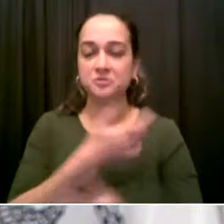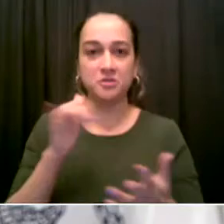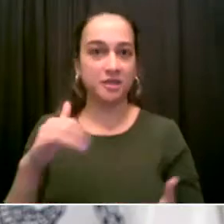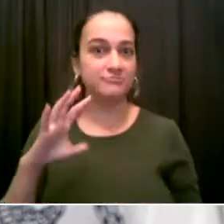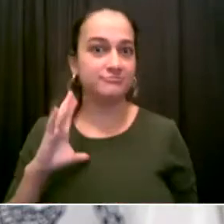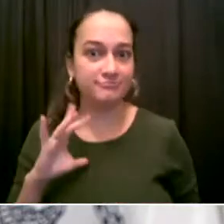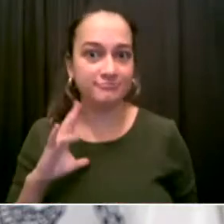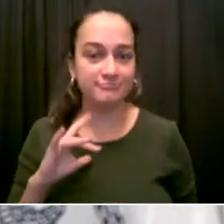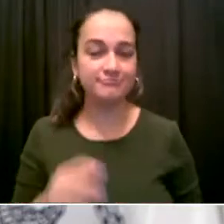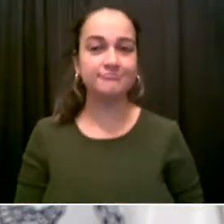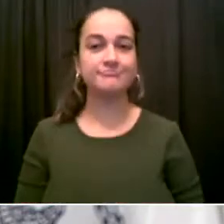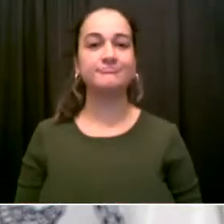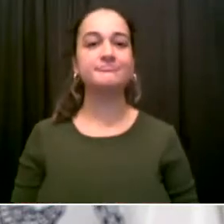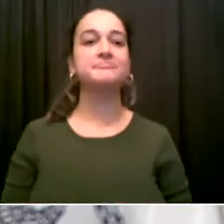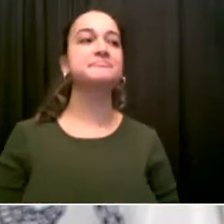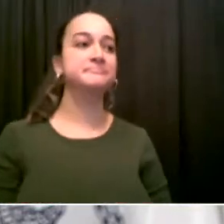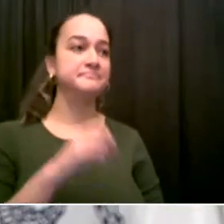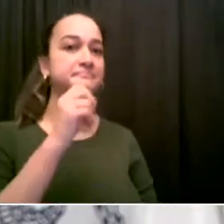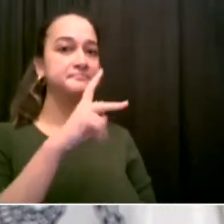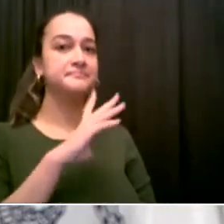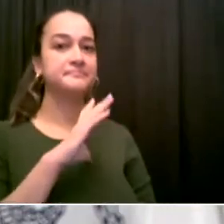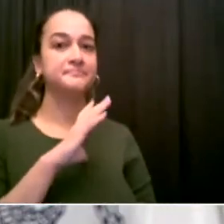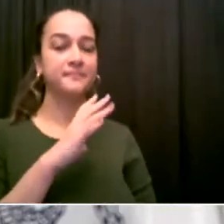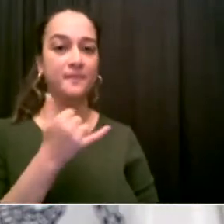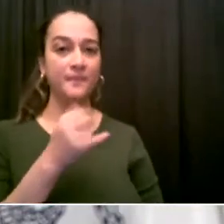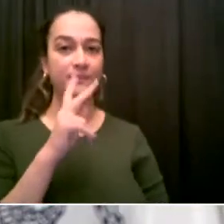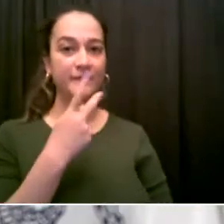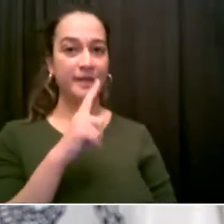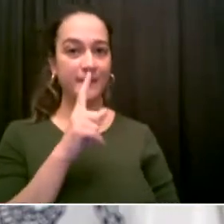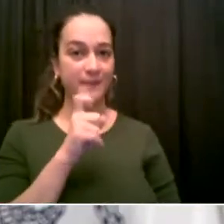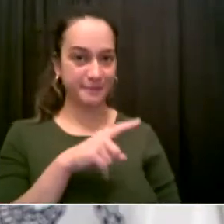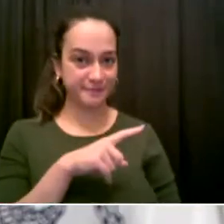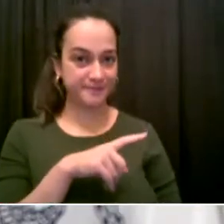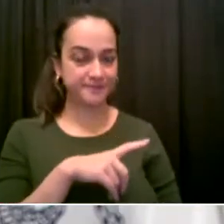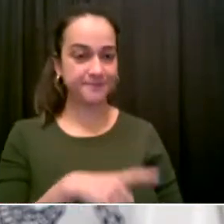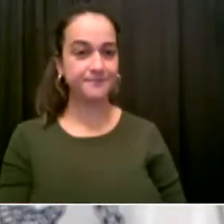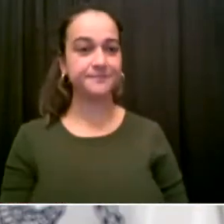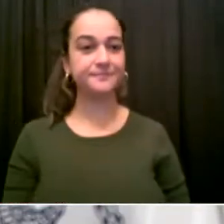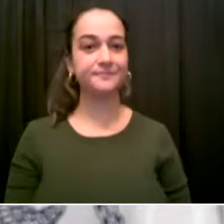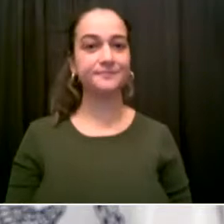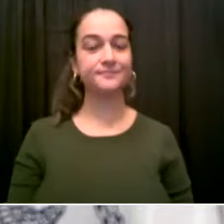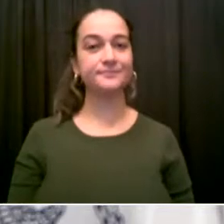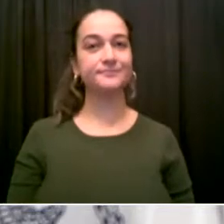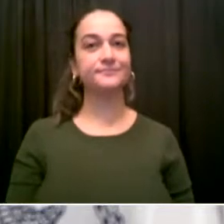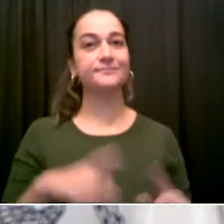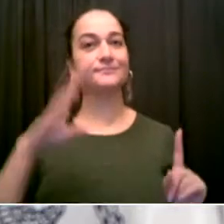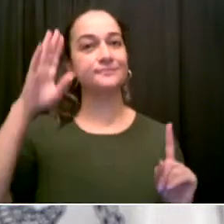SUPPLEMENTS THE OVERALL PROGRAM. THANK YOU VERY MUCH. GO AHEAD, JULIET